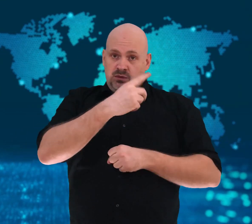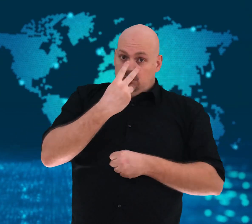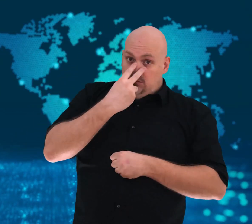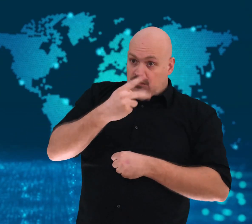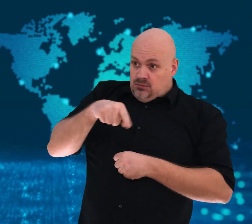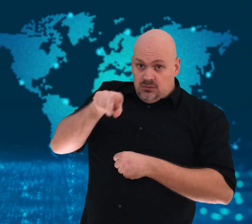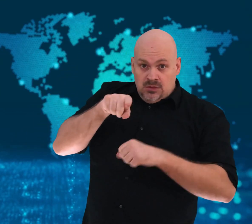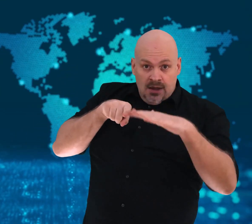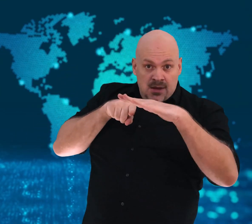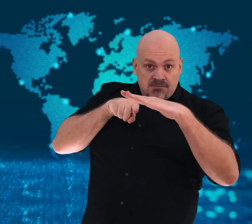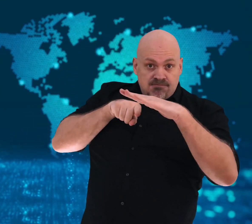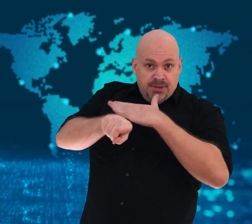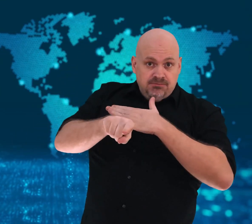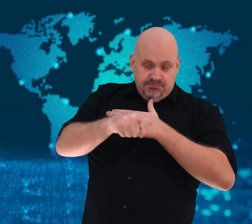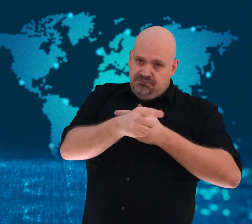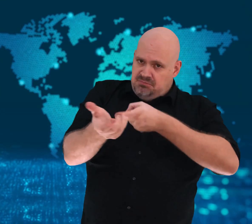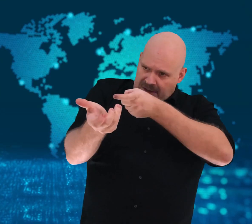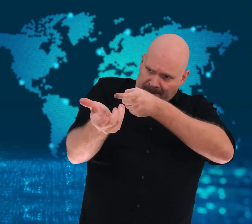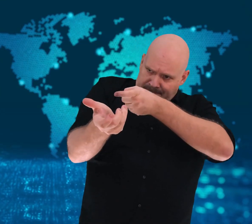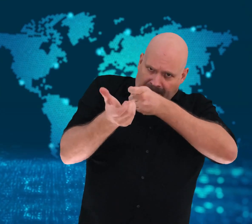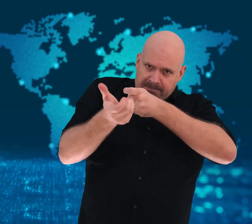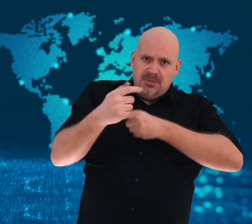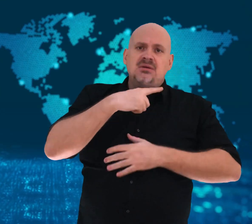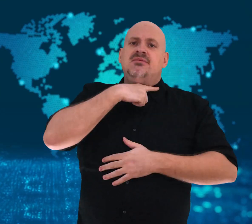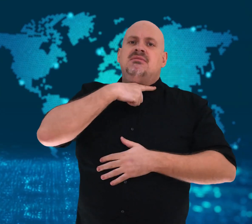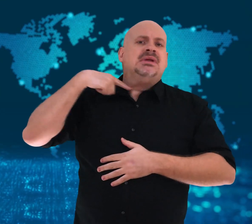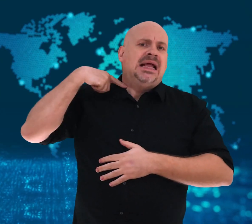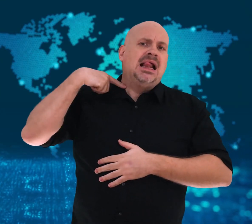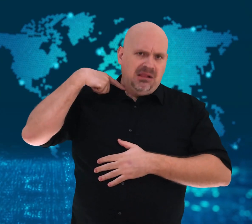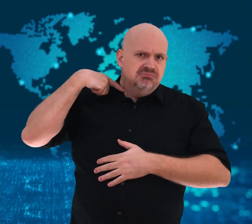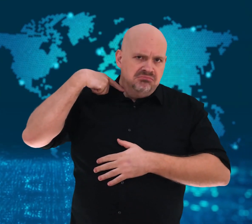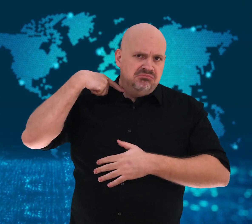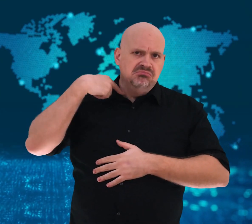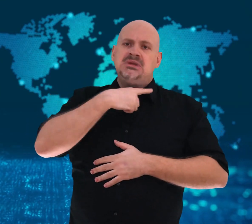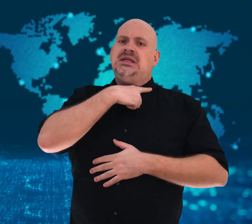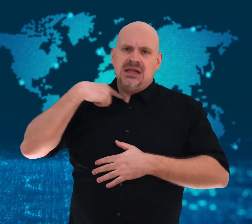involved in jailbreaks. On Monday,